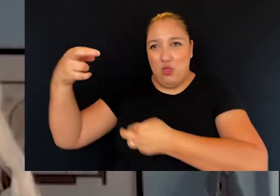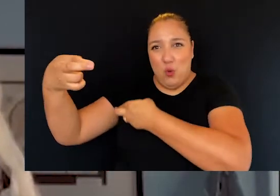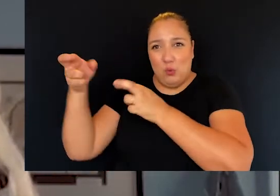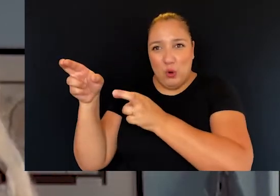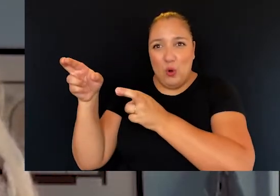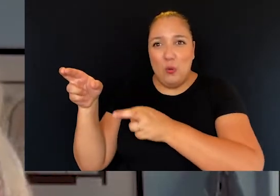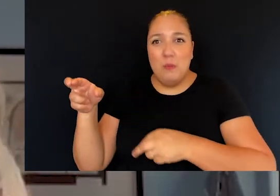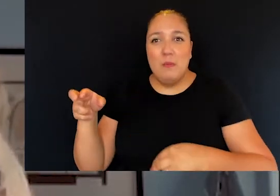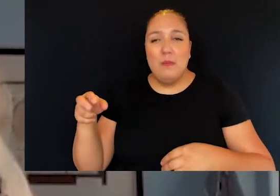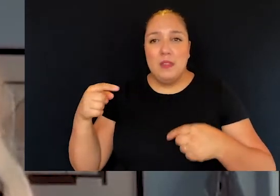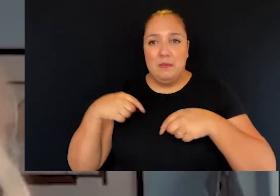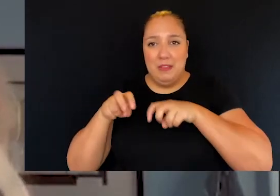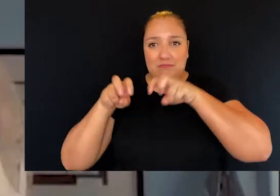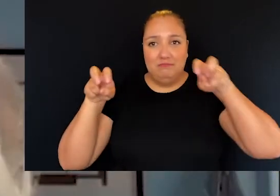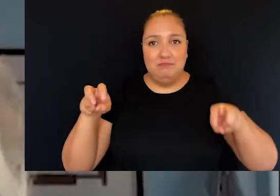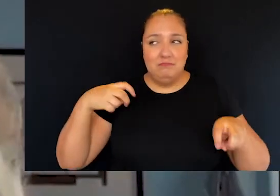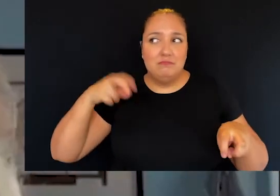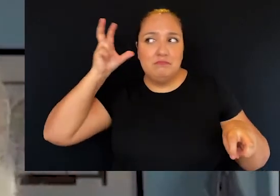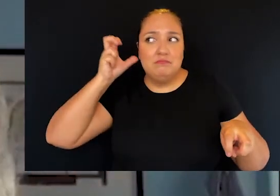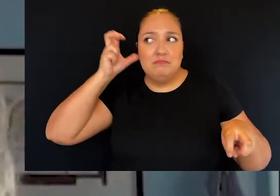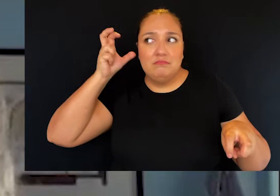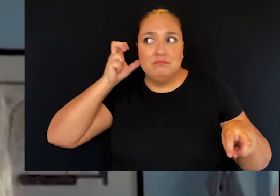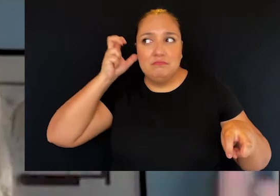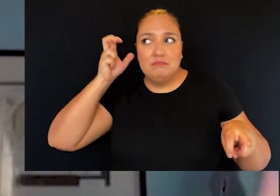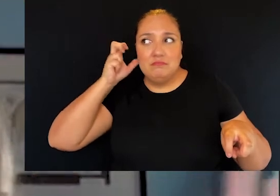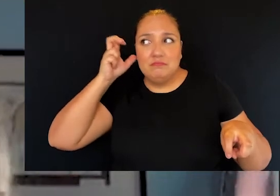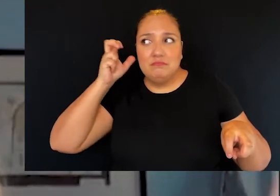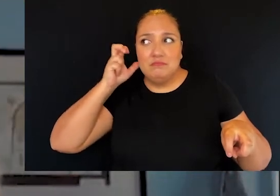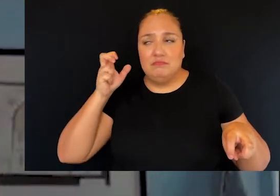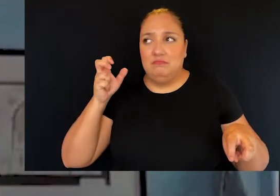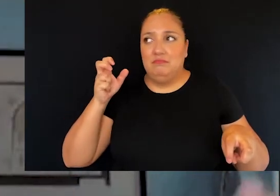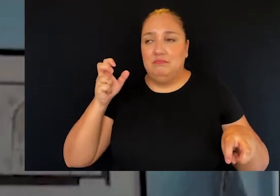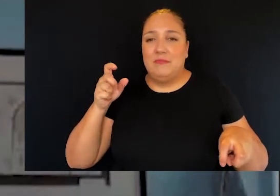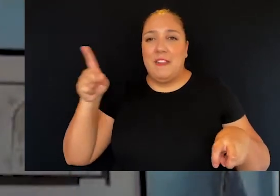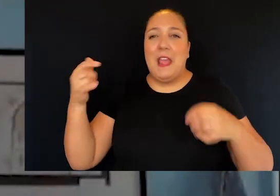to their friends and the R-word comes up, you know? And somebody says, "retarded."